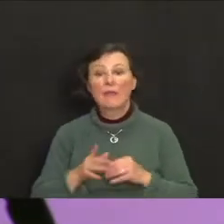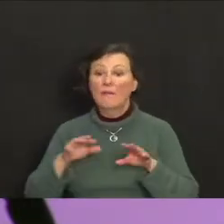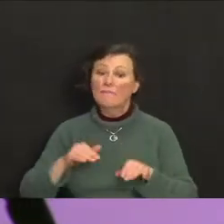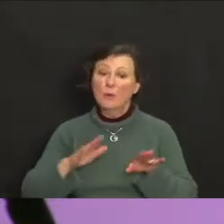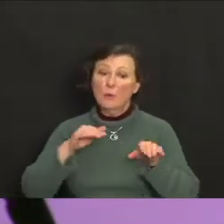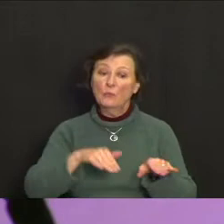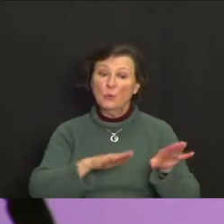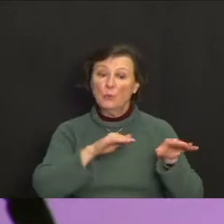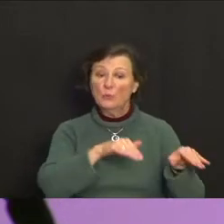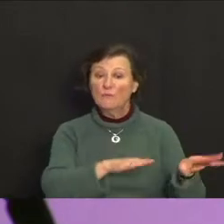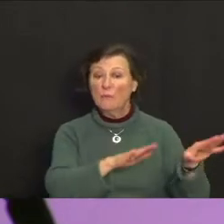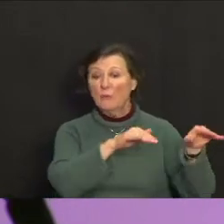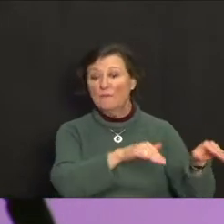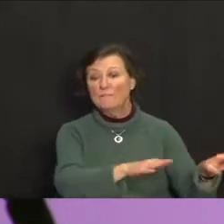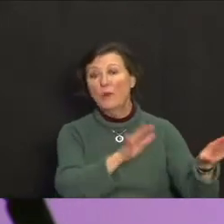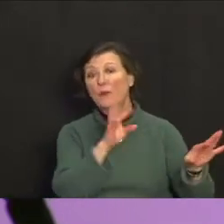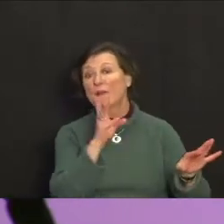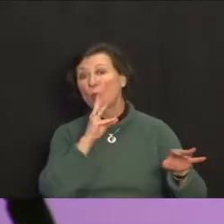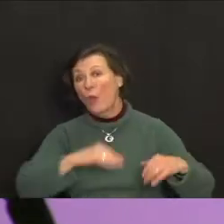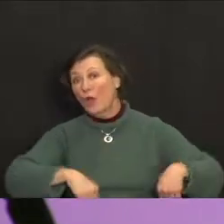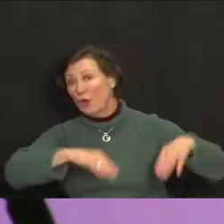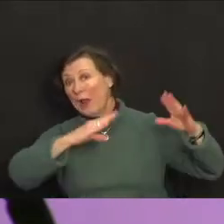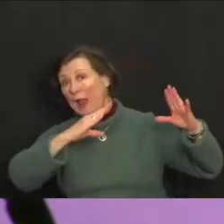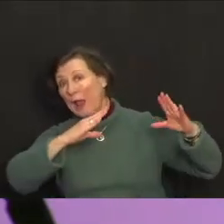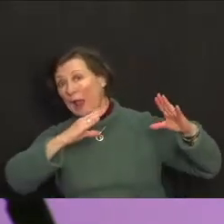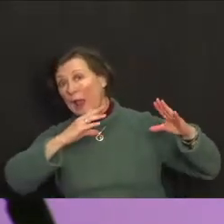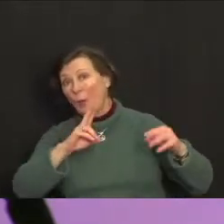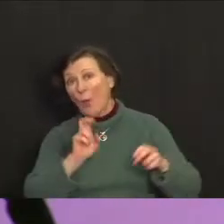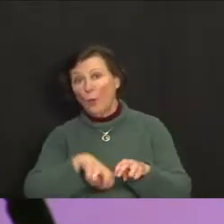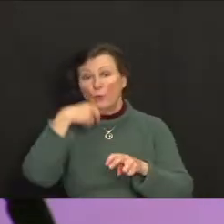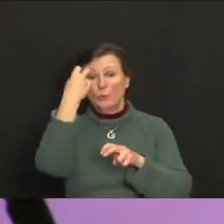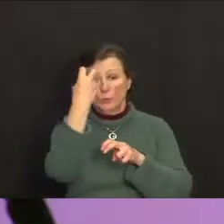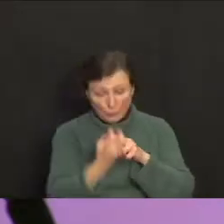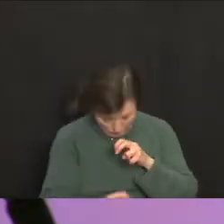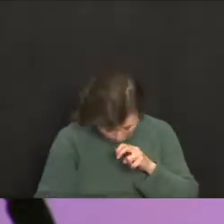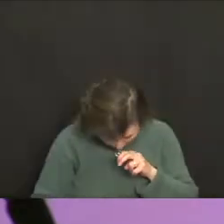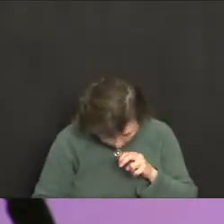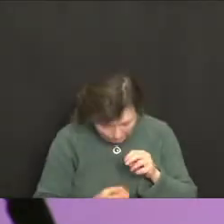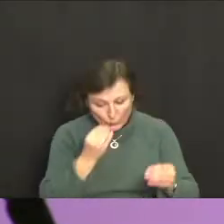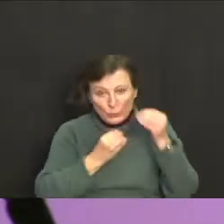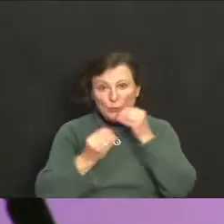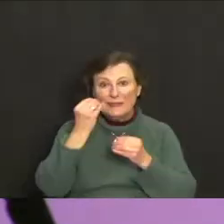when the water is high, or diving their heads down to eat when the water is low.